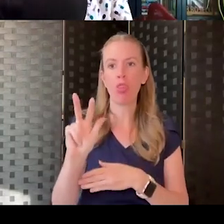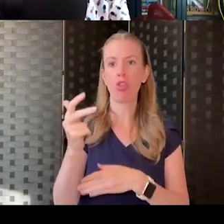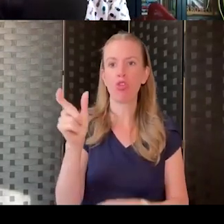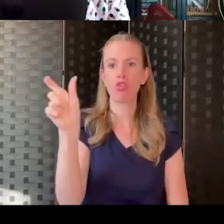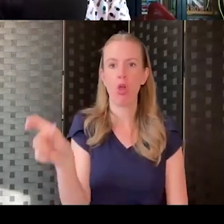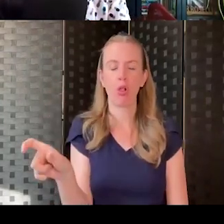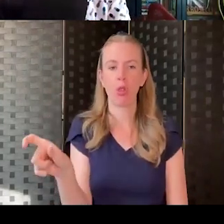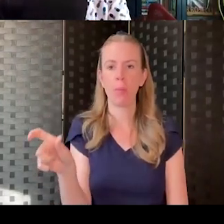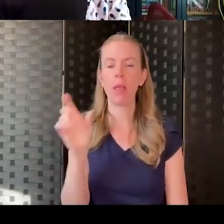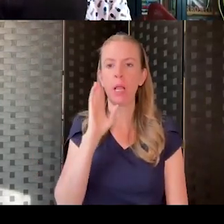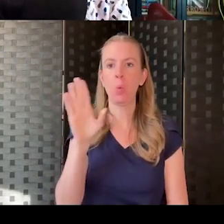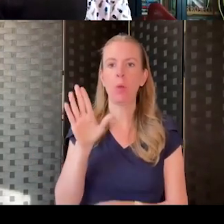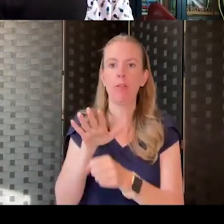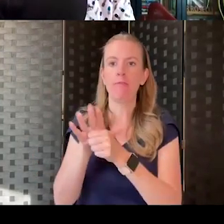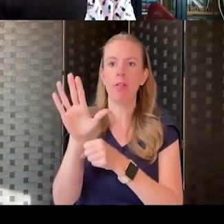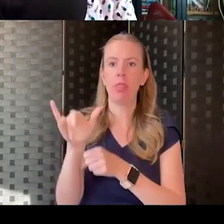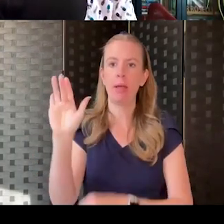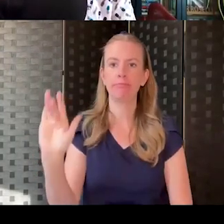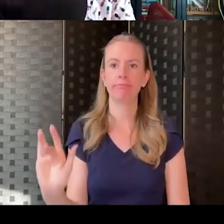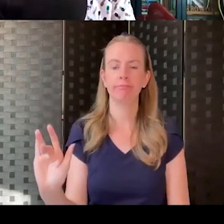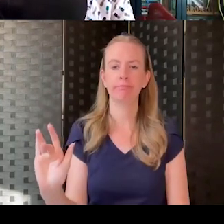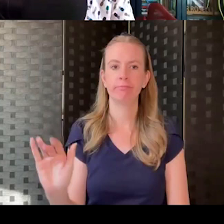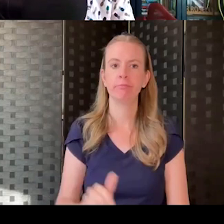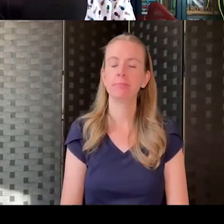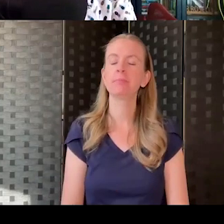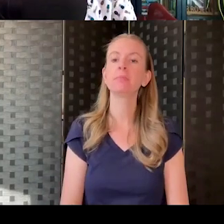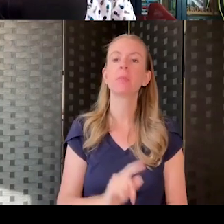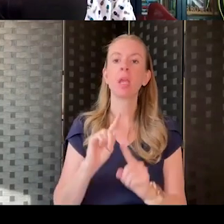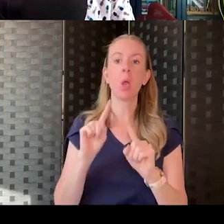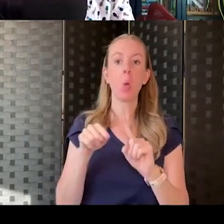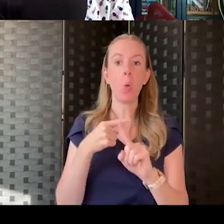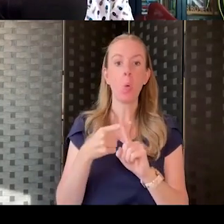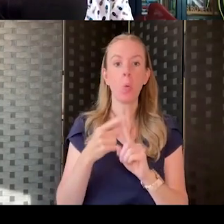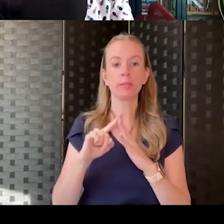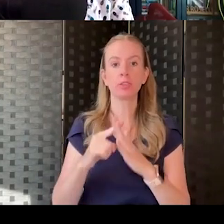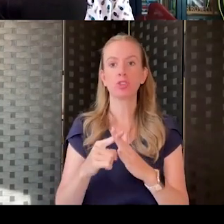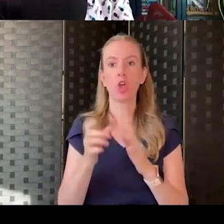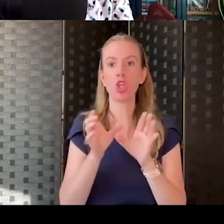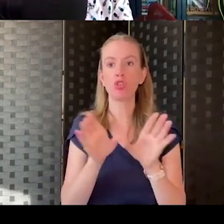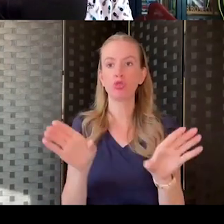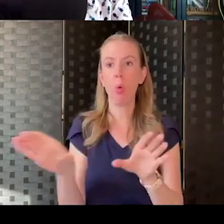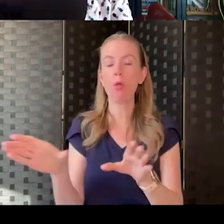that is what fills the gap. When activating a sort button, by default, not all screen readers